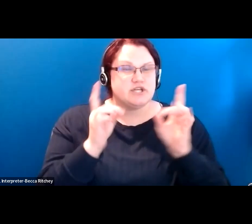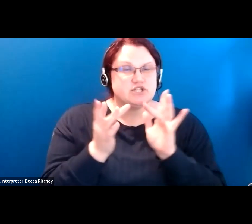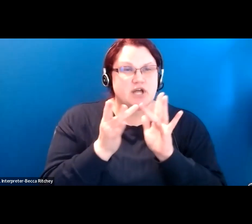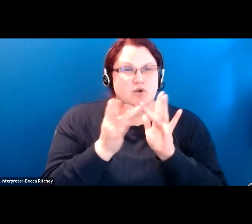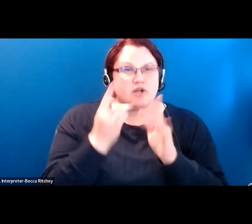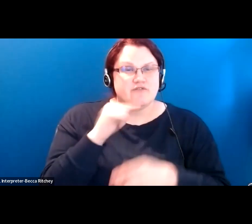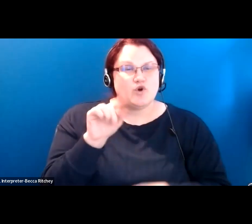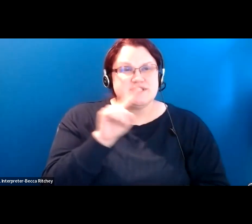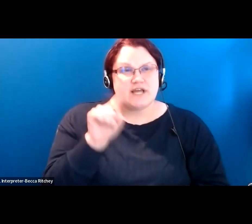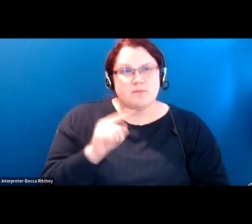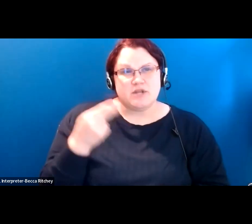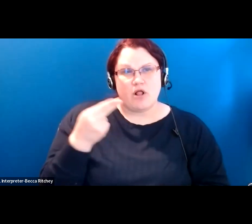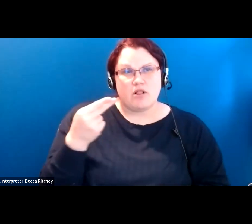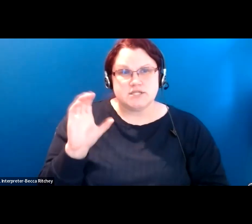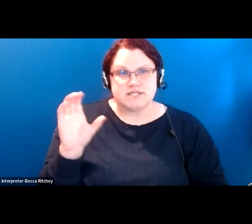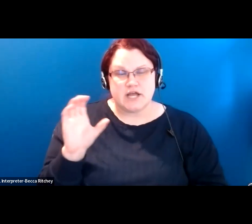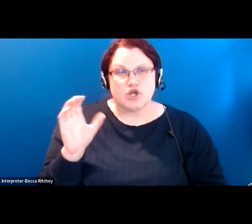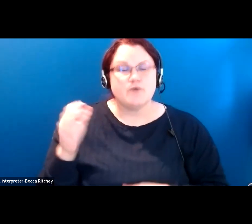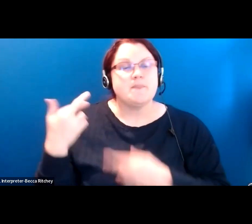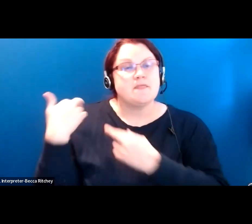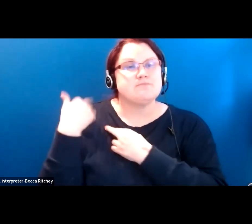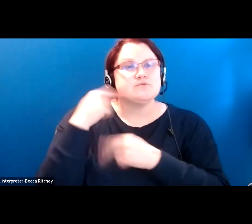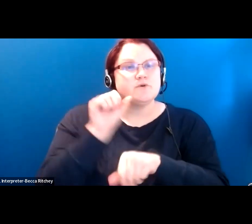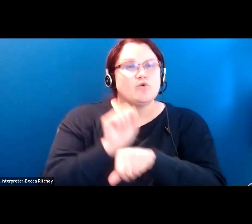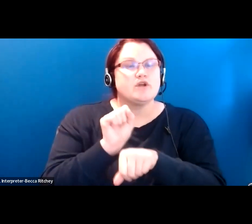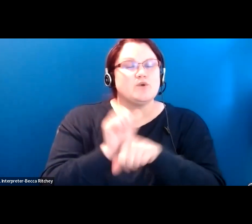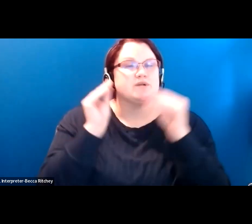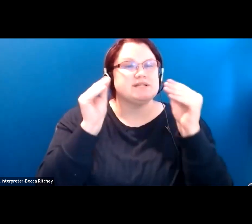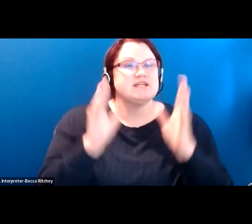Zekelman Holocaust Center, and is responsible for working with teachers to develop their Holocaust